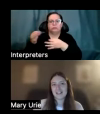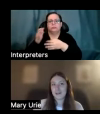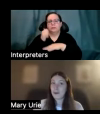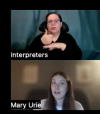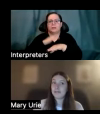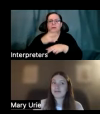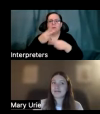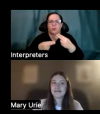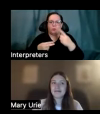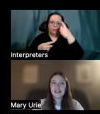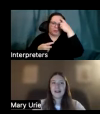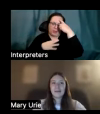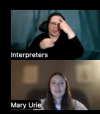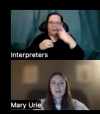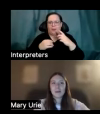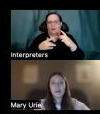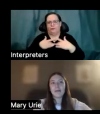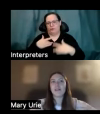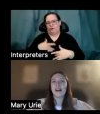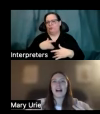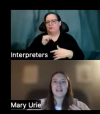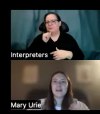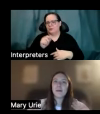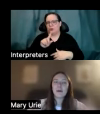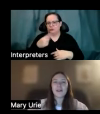just the one. Um, some people may rely a little bit more or